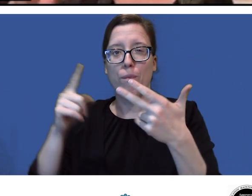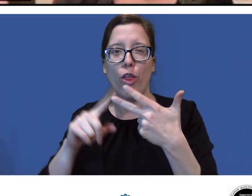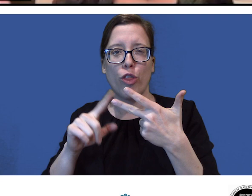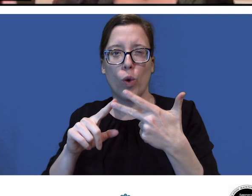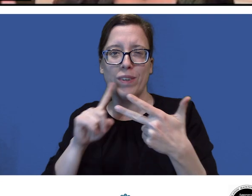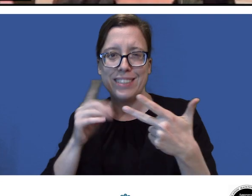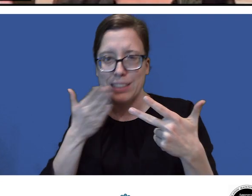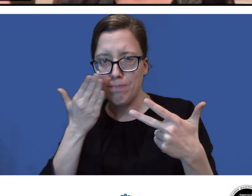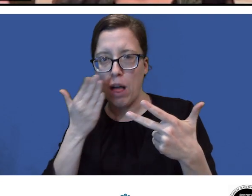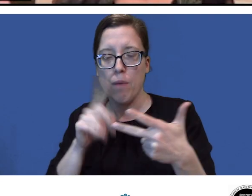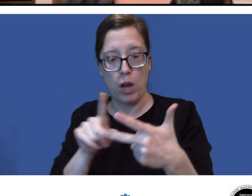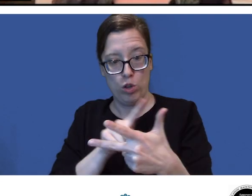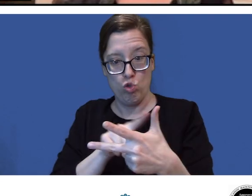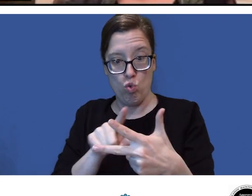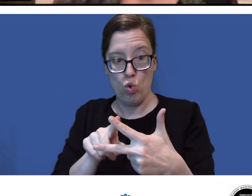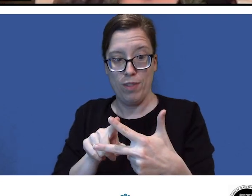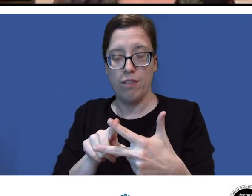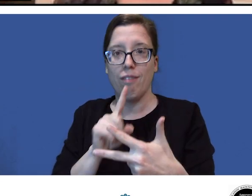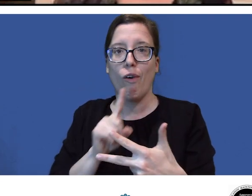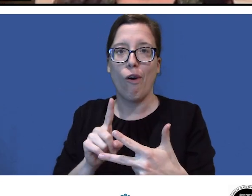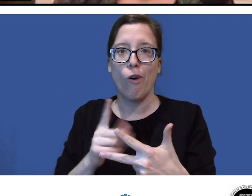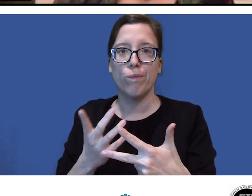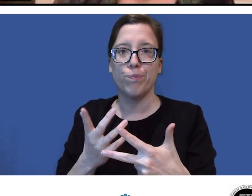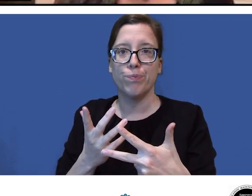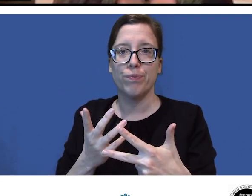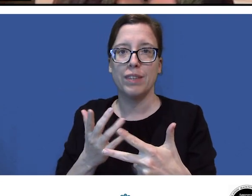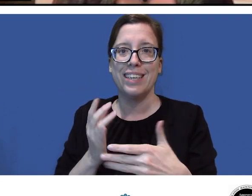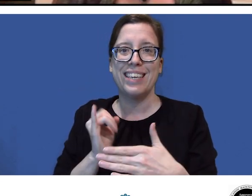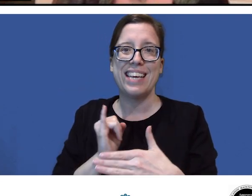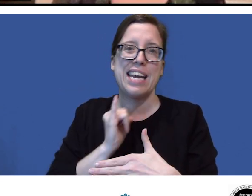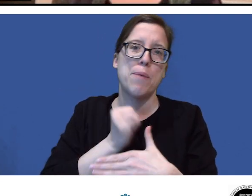impaired in some way or missing or something,